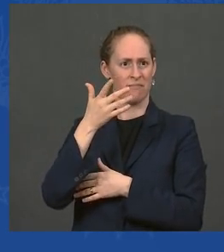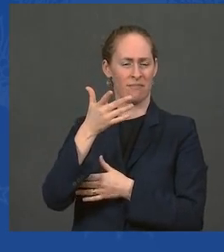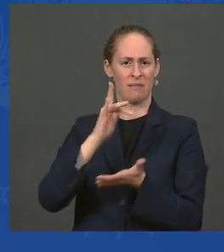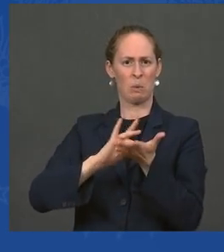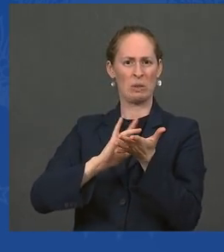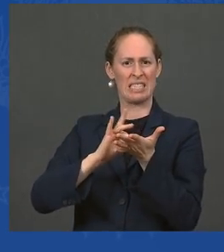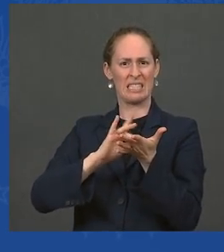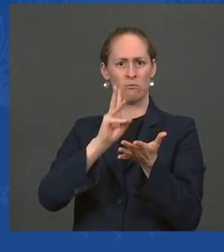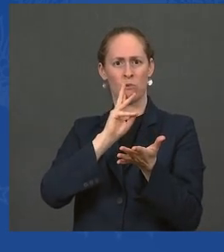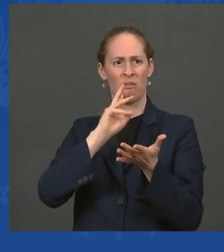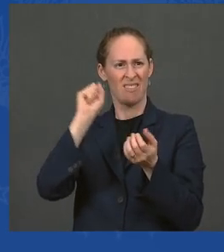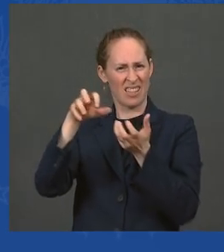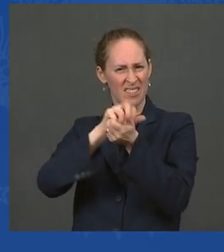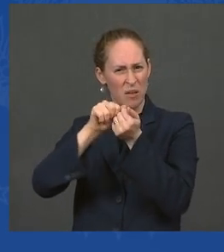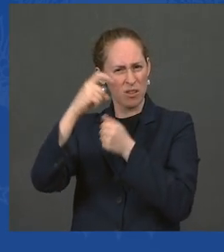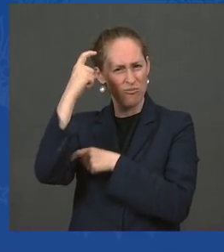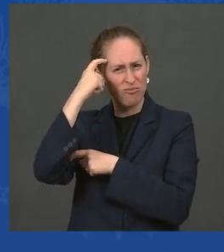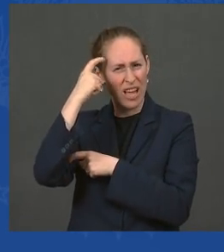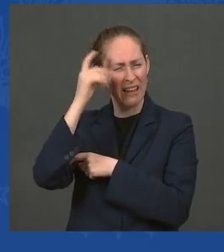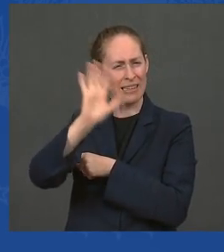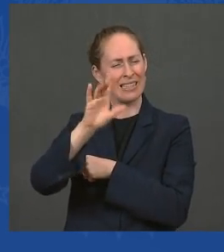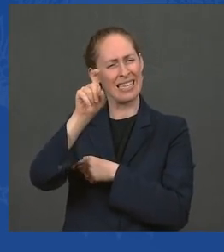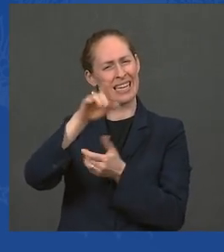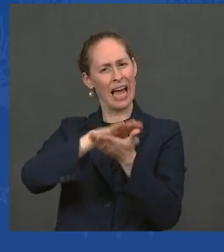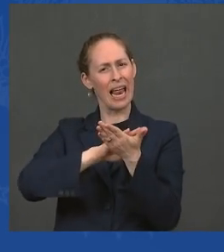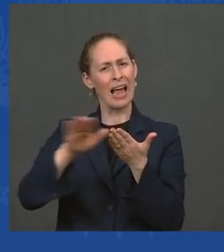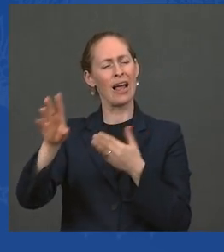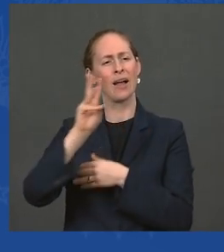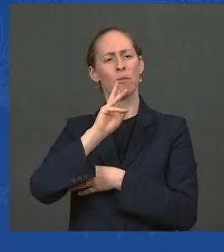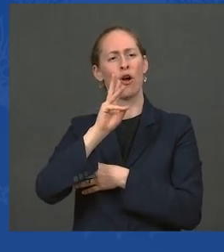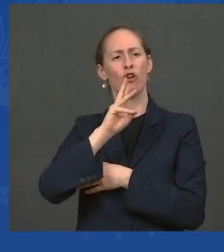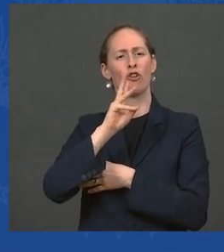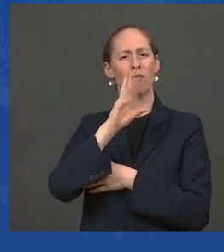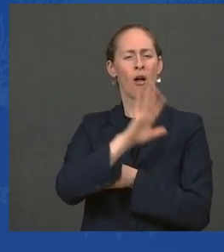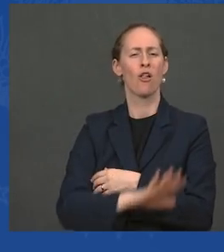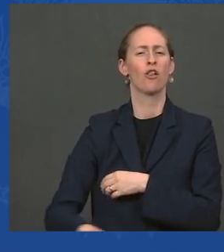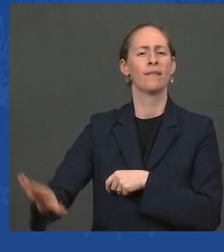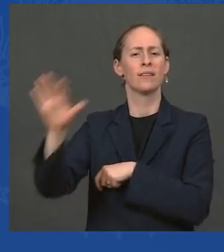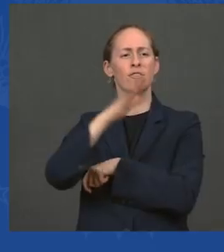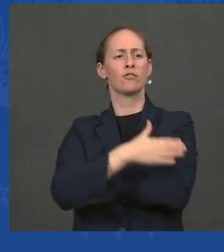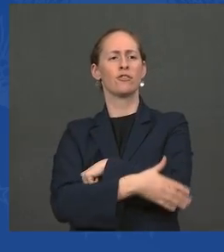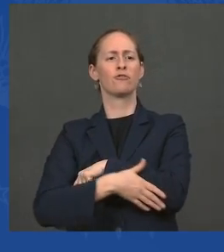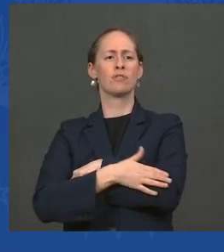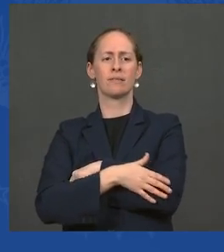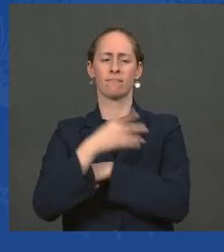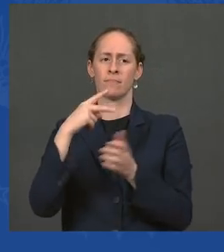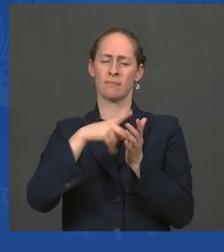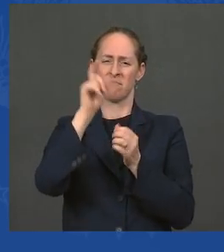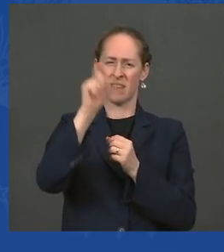Clean water all across America. We're going to replace every single lead pipe in the nation --